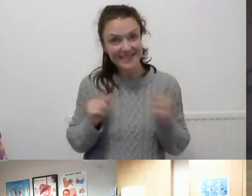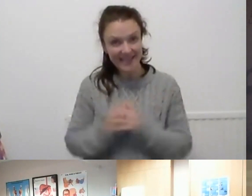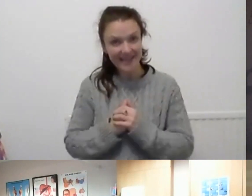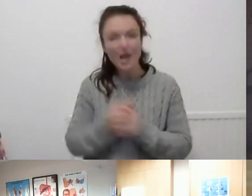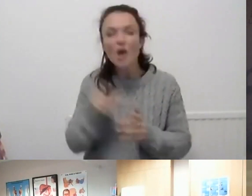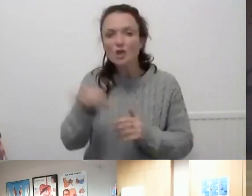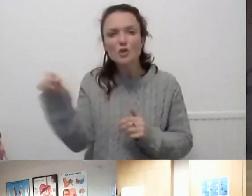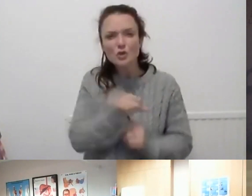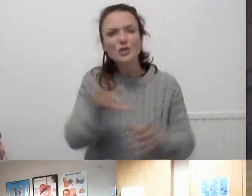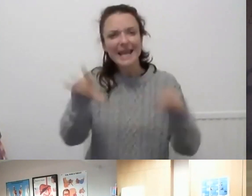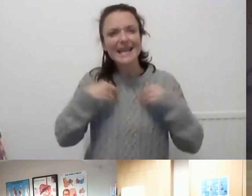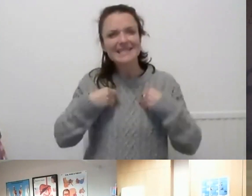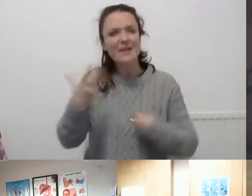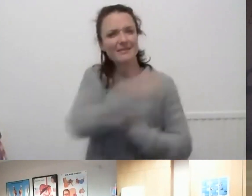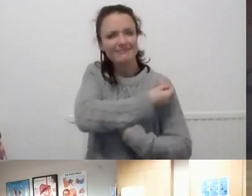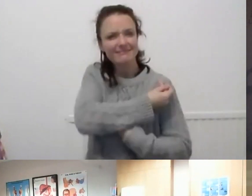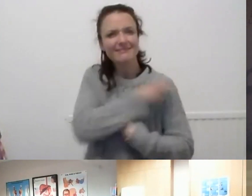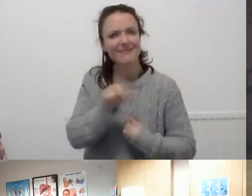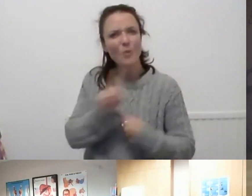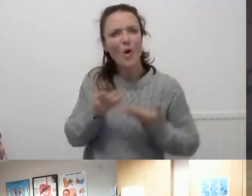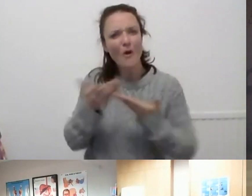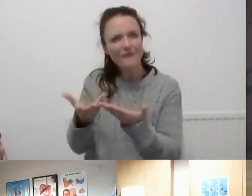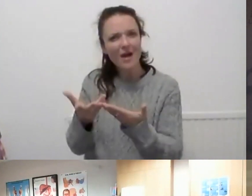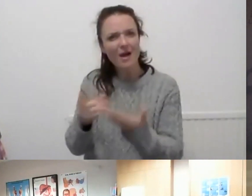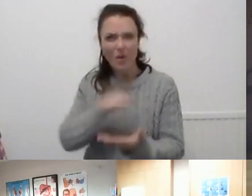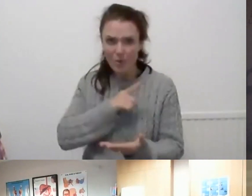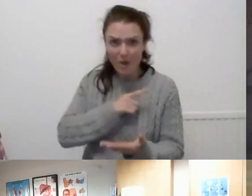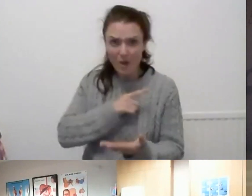And particularly because you want to get vaccinated as quickly as possible. That